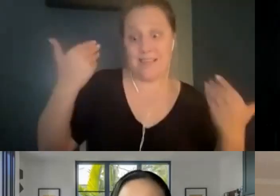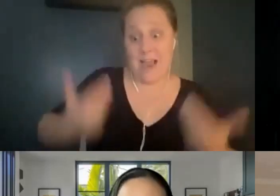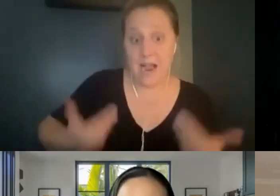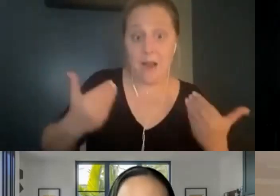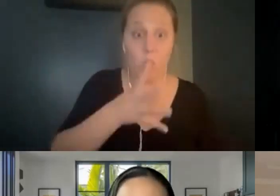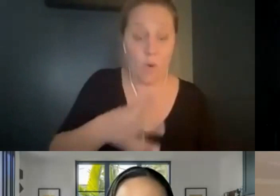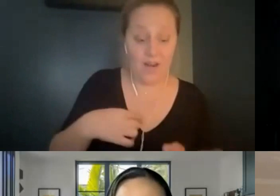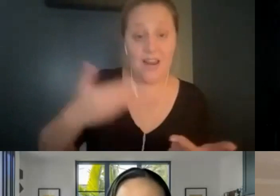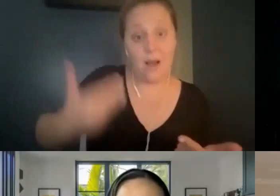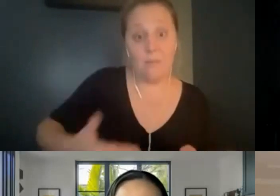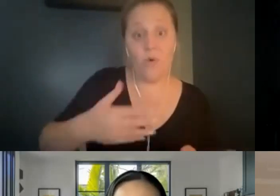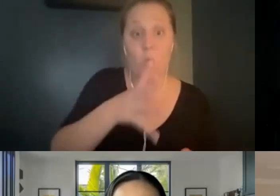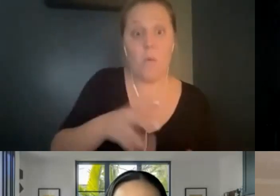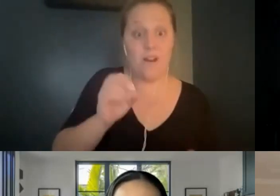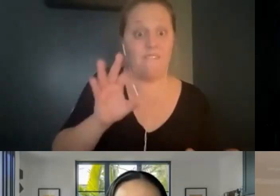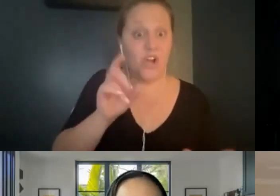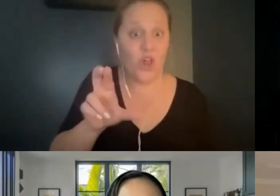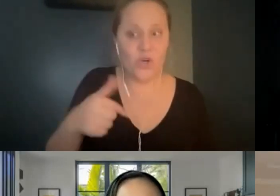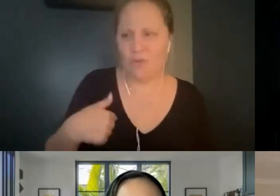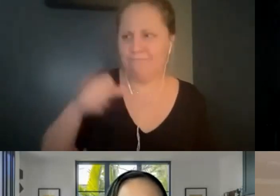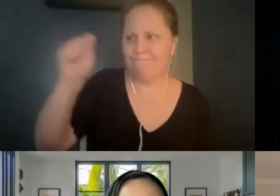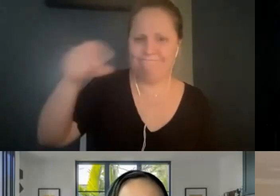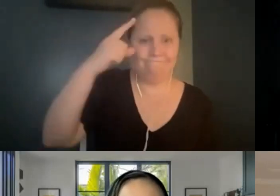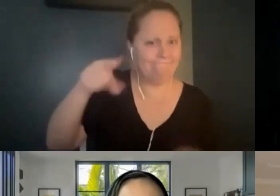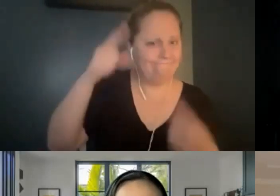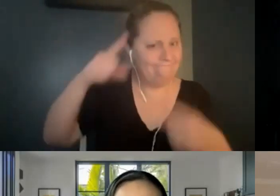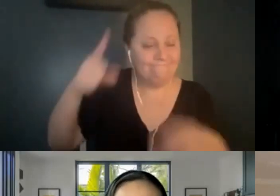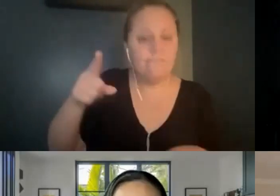I'm all for these things but also when you are deliberate about